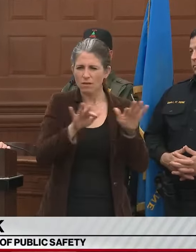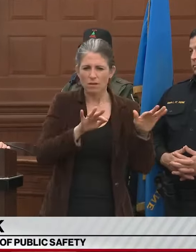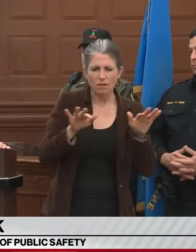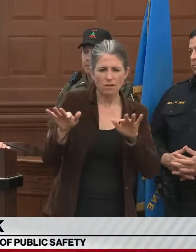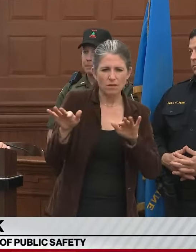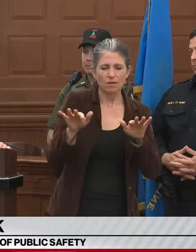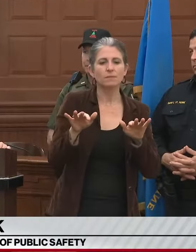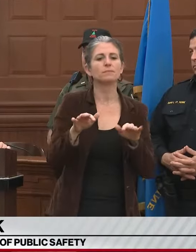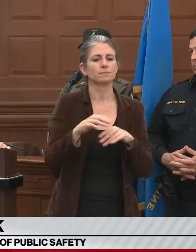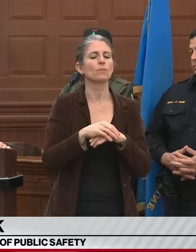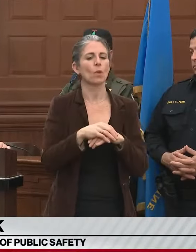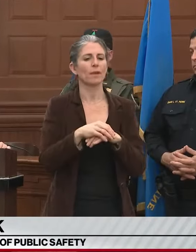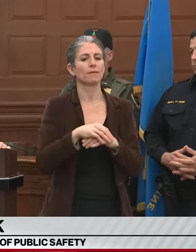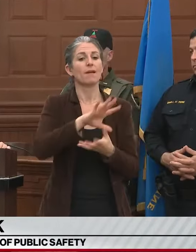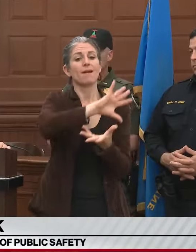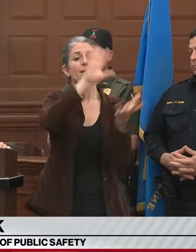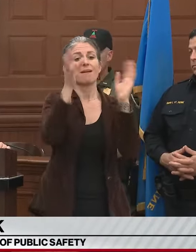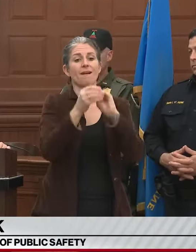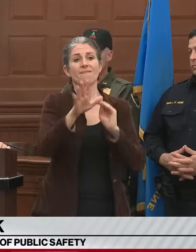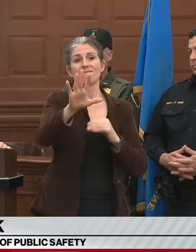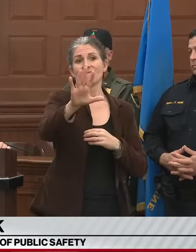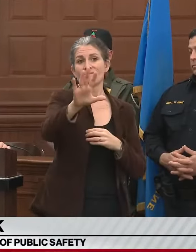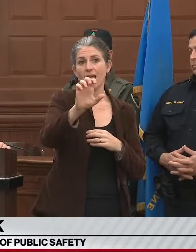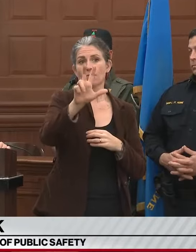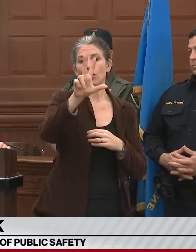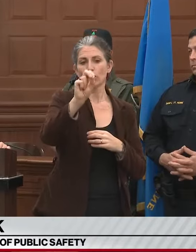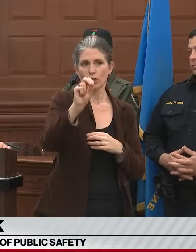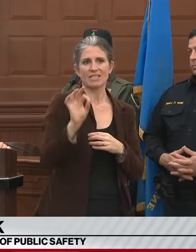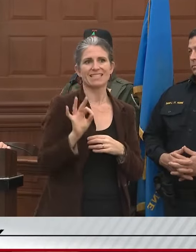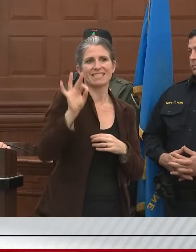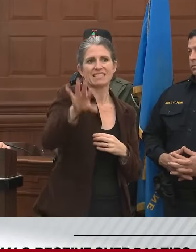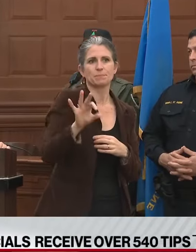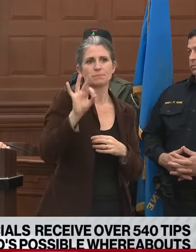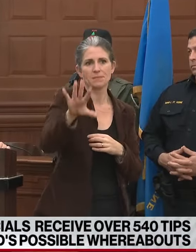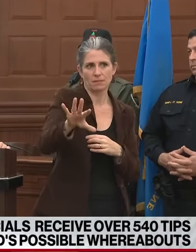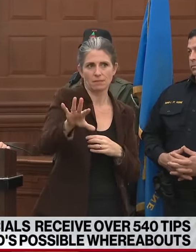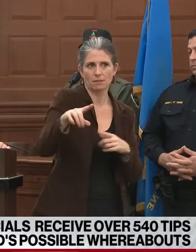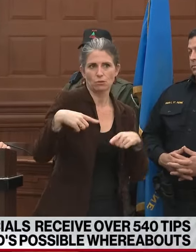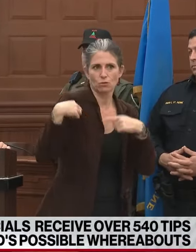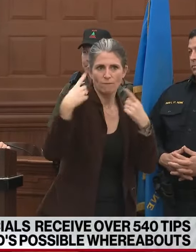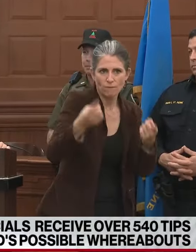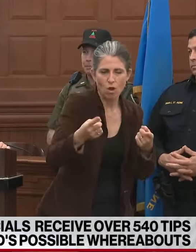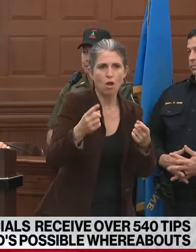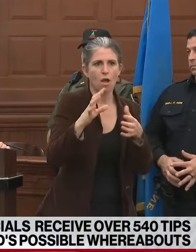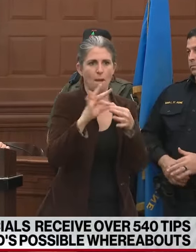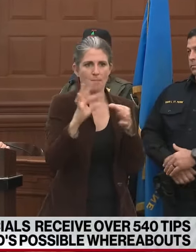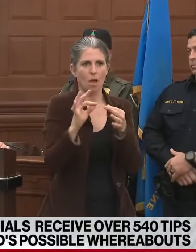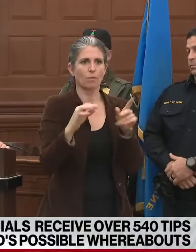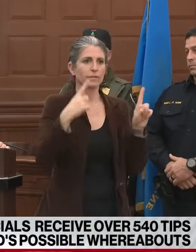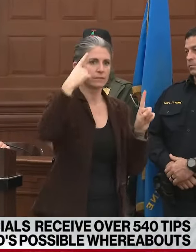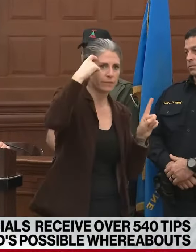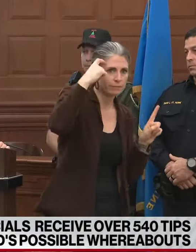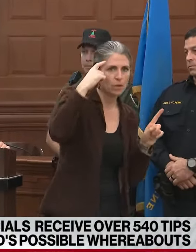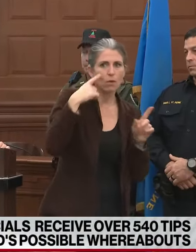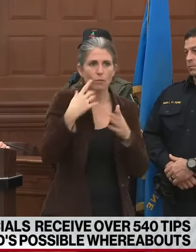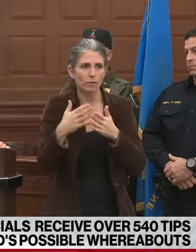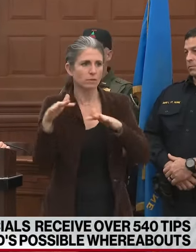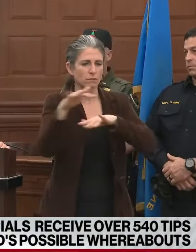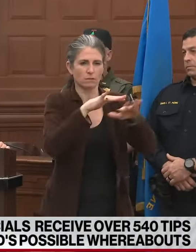SO FAR. YES, WE AGAIN, 530 PLUS TIPS AND LEADS THAT HAVE COME IN. SOME OF THOSE HAVE BEEN SIGHTING.